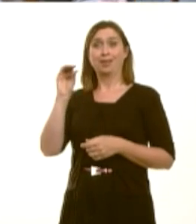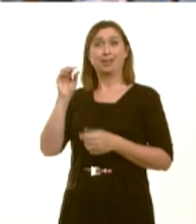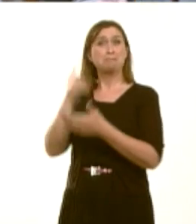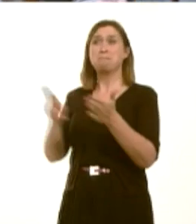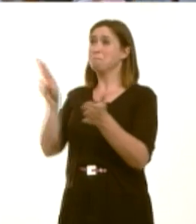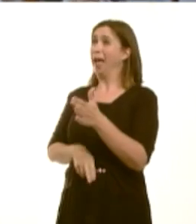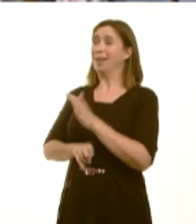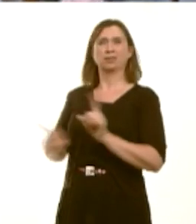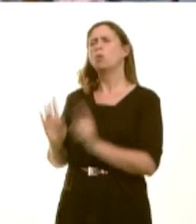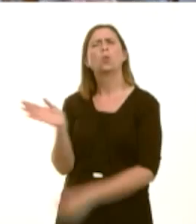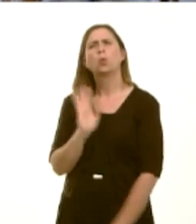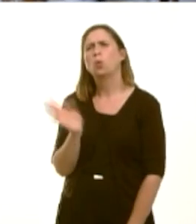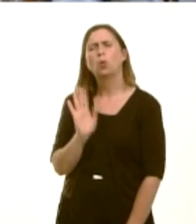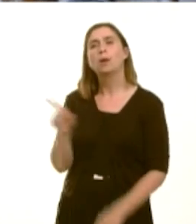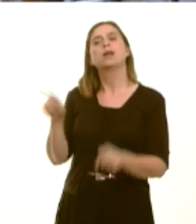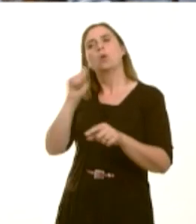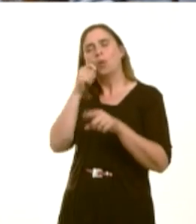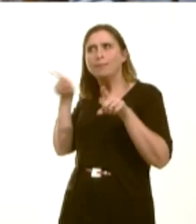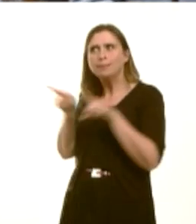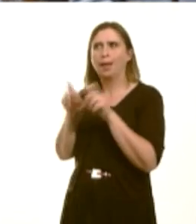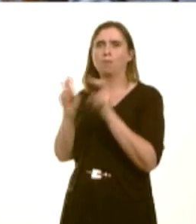theyíll just be treated in the same way as conventional cigarettes, where people would